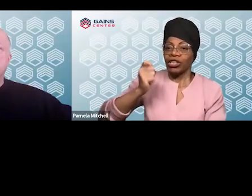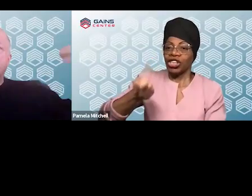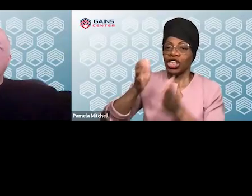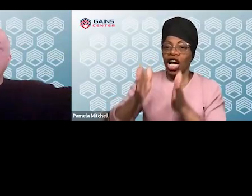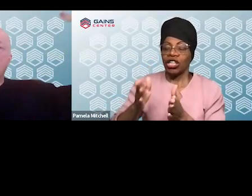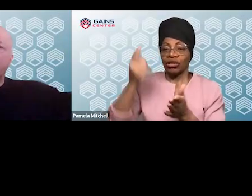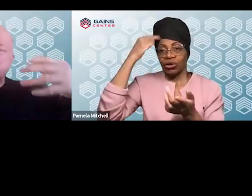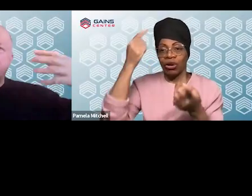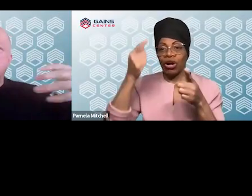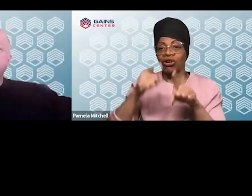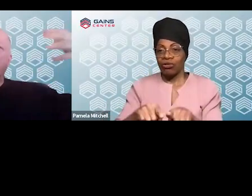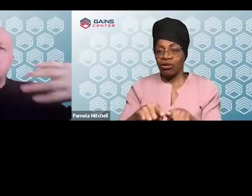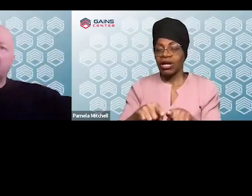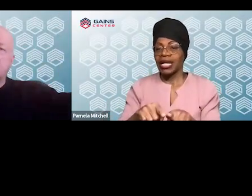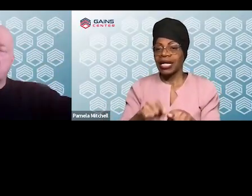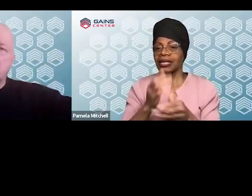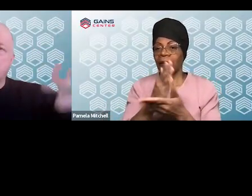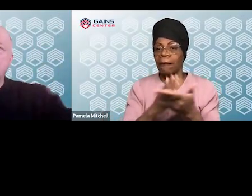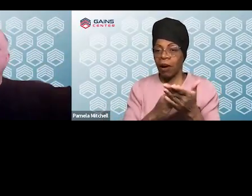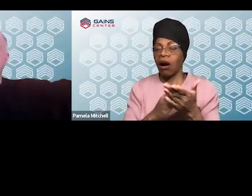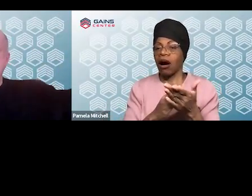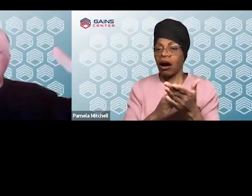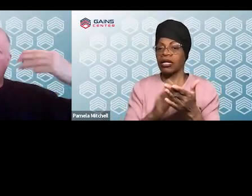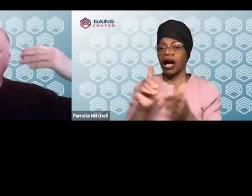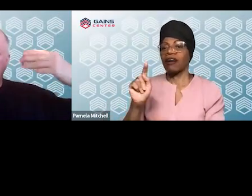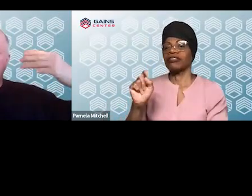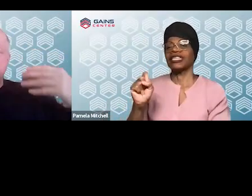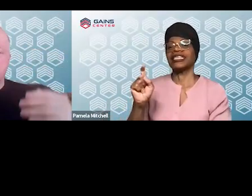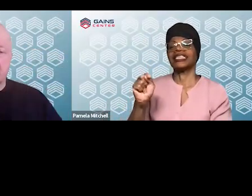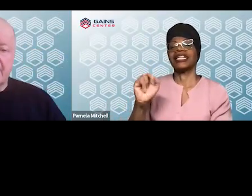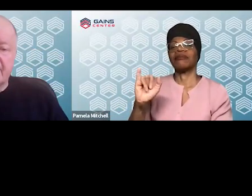but it's not presented as part of the drug court. It's an additional intervention.